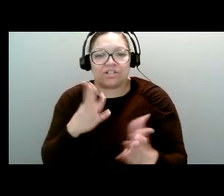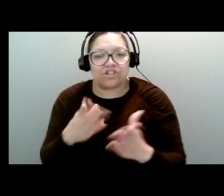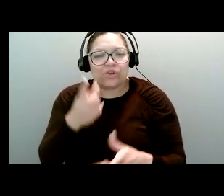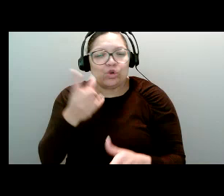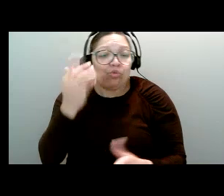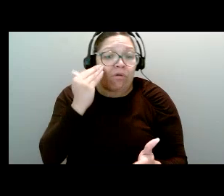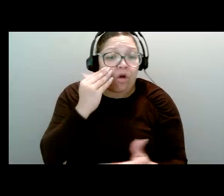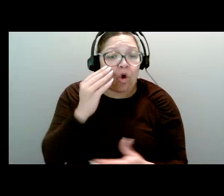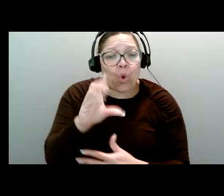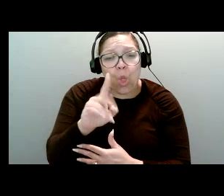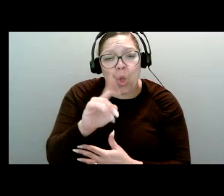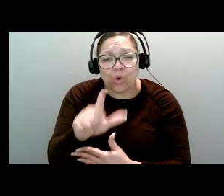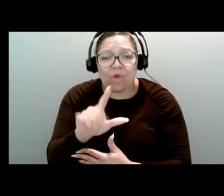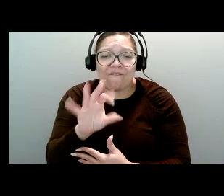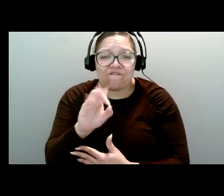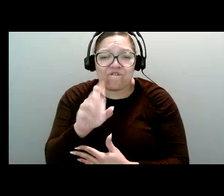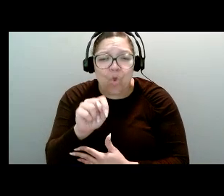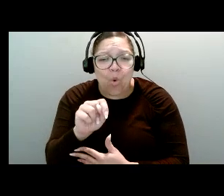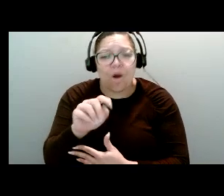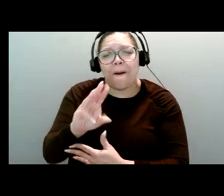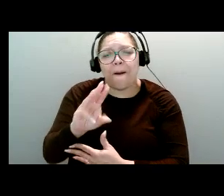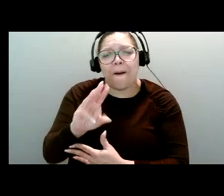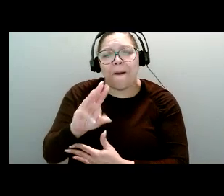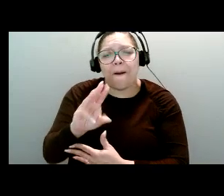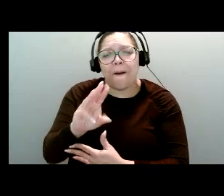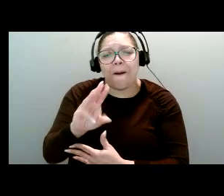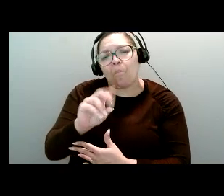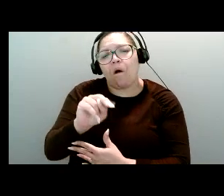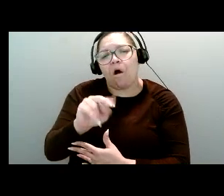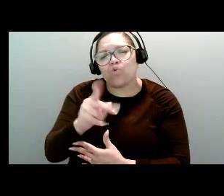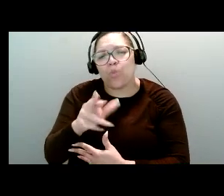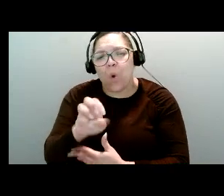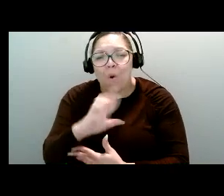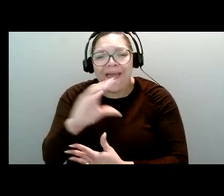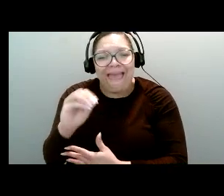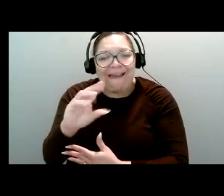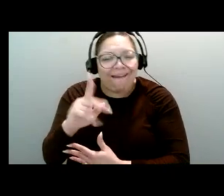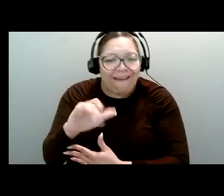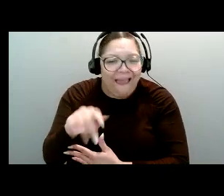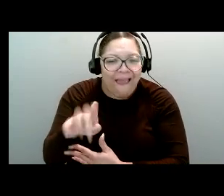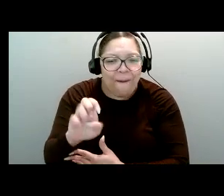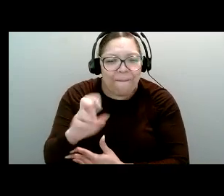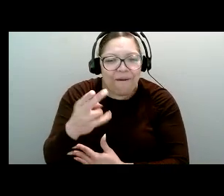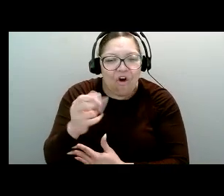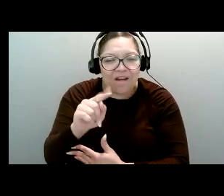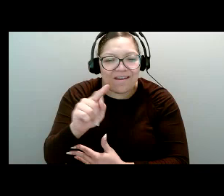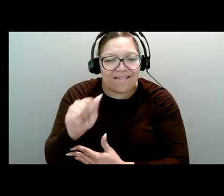which are near to the study area, but it is not a unit as those locations are units of the National Park Service.